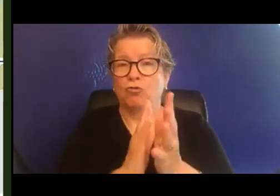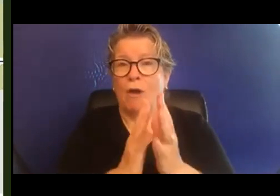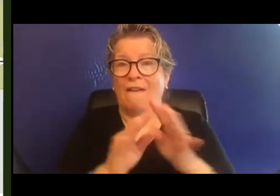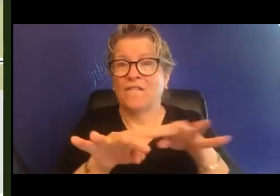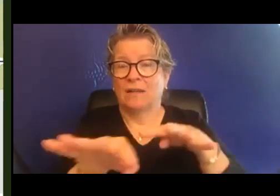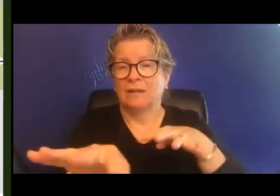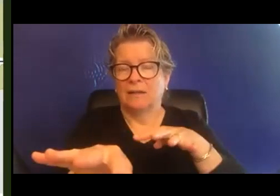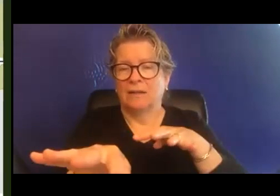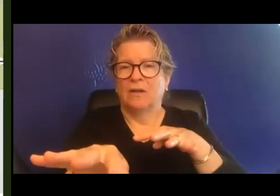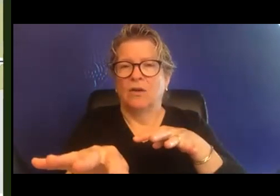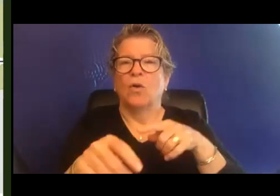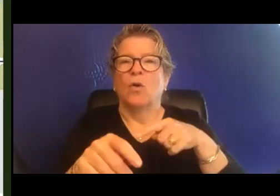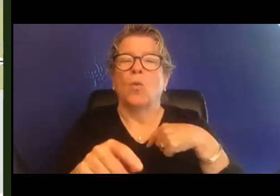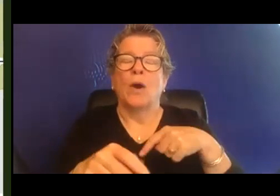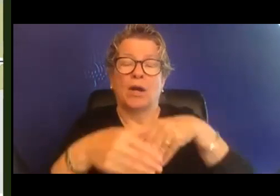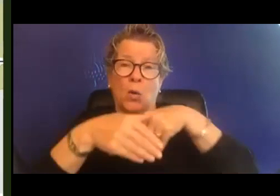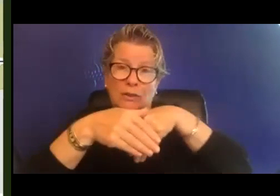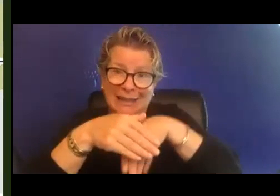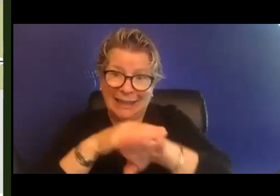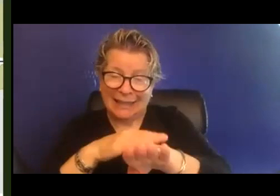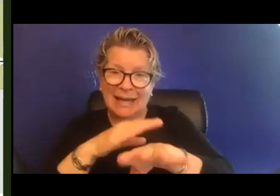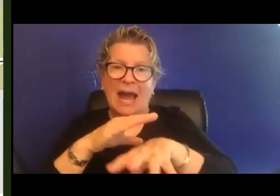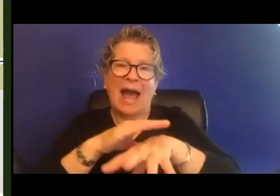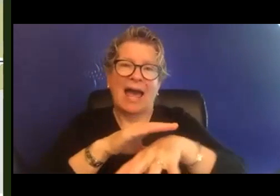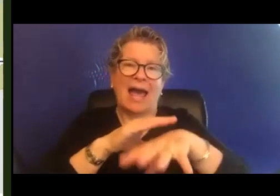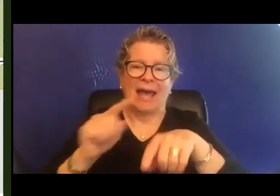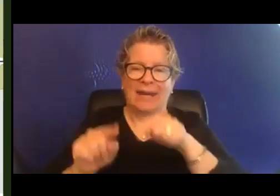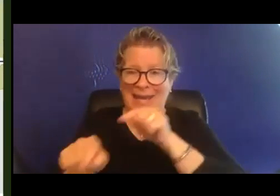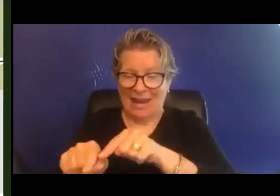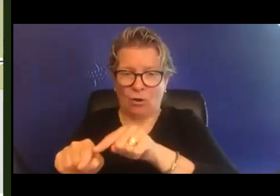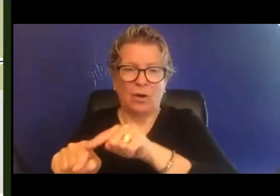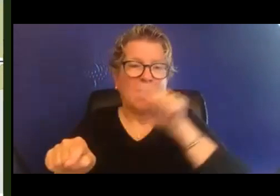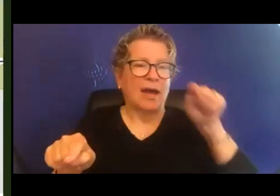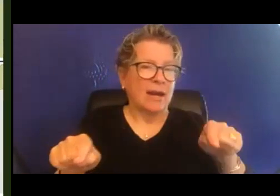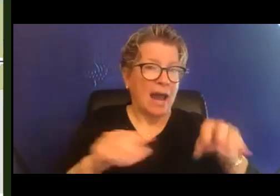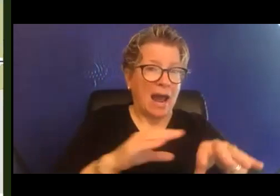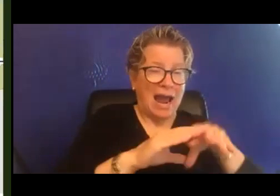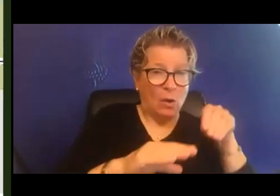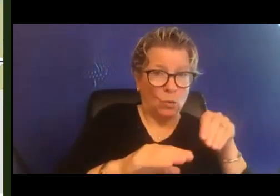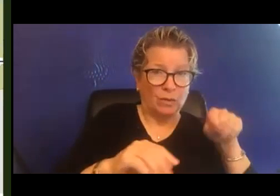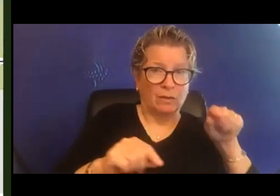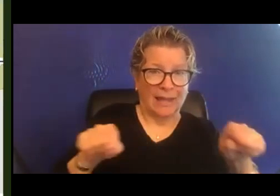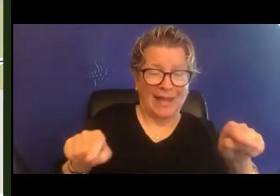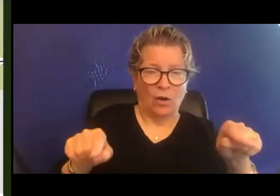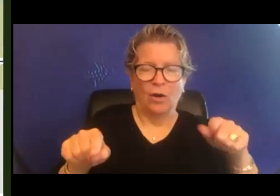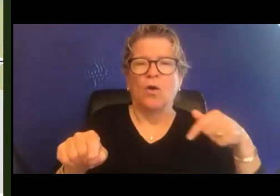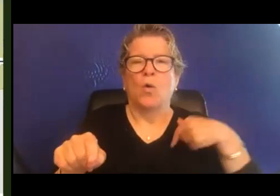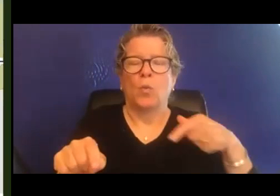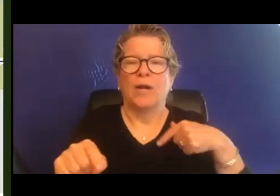entrance pit for the microtunnel, the exit pit for the microtunnel here, we'll be doing grading along the side of the road.